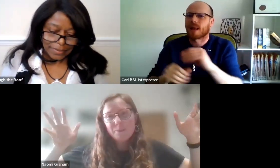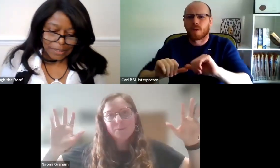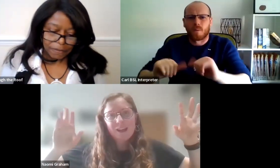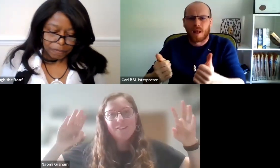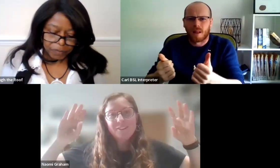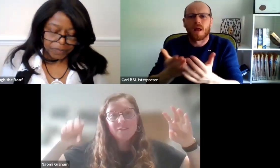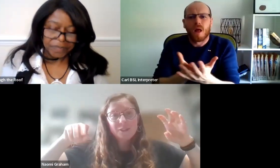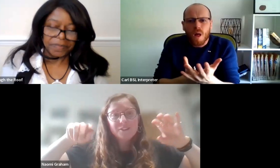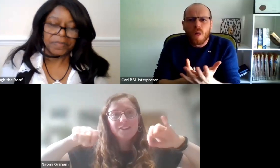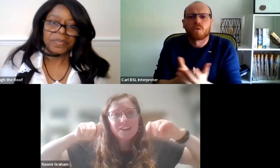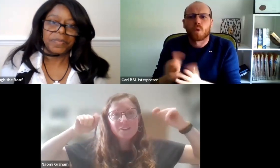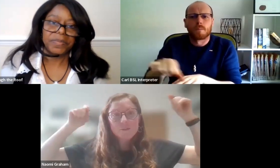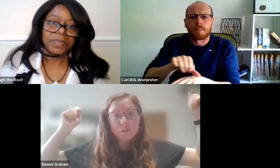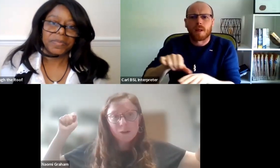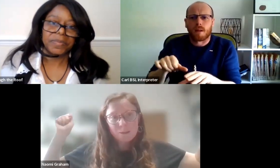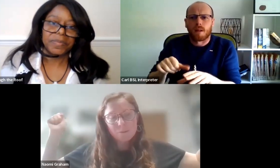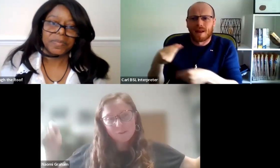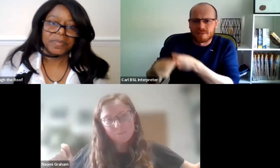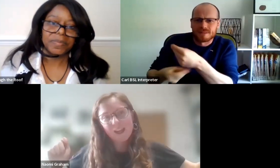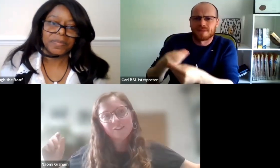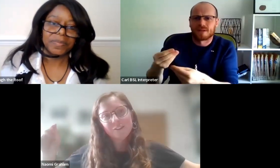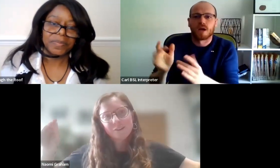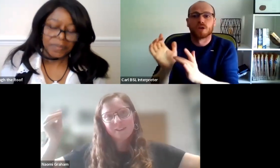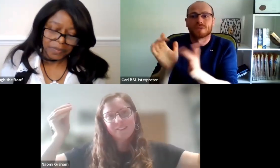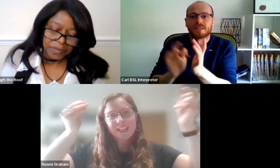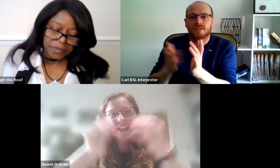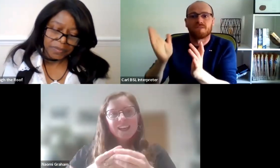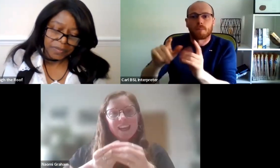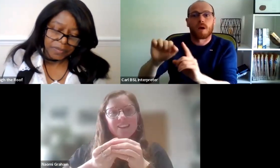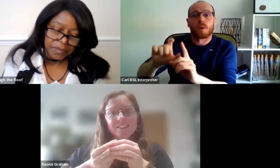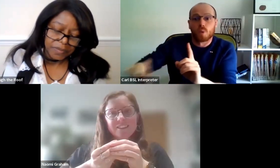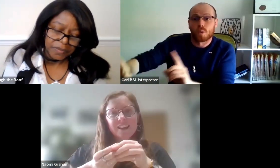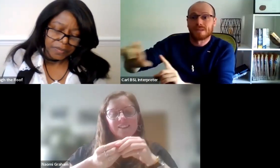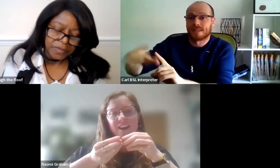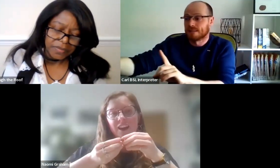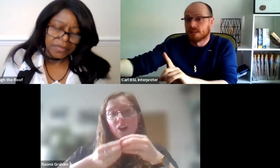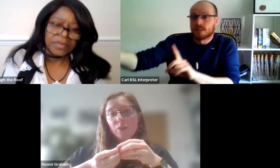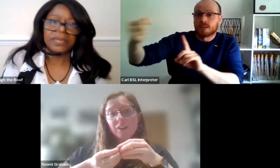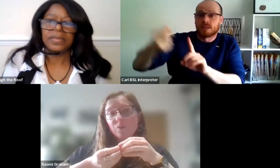the Biblical narrative we see Jesus drawing people from the edges of community into the center, and I